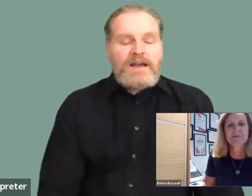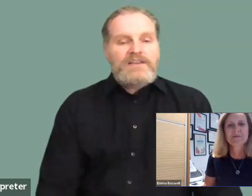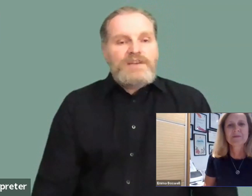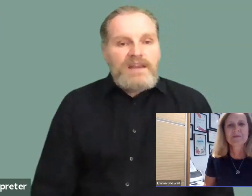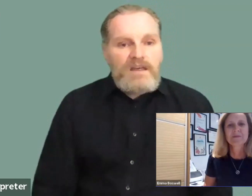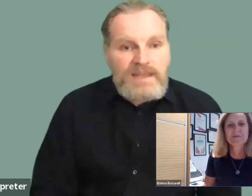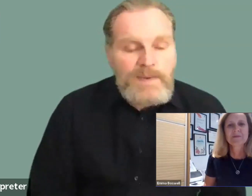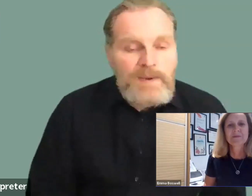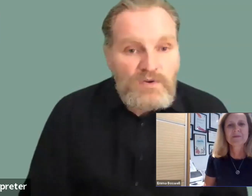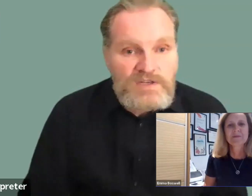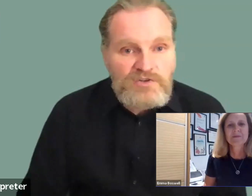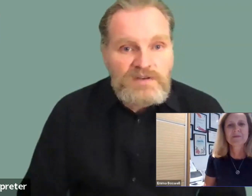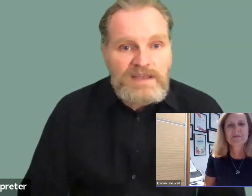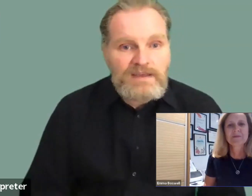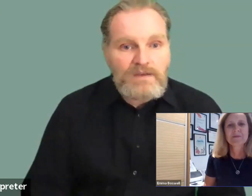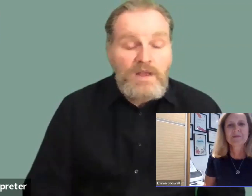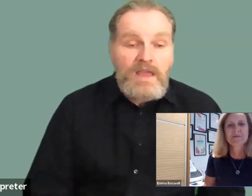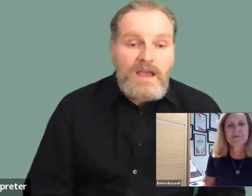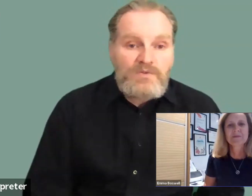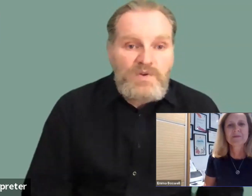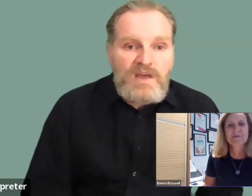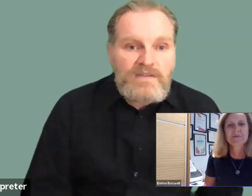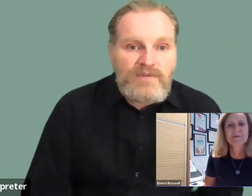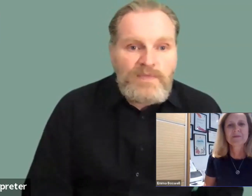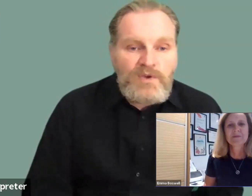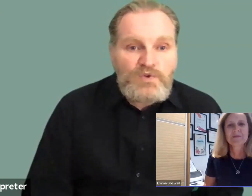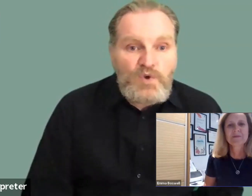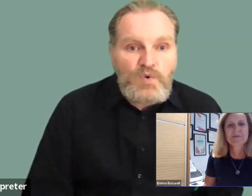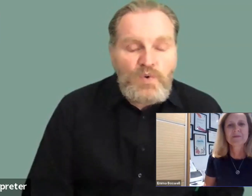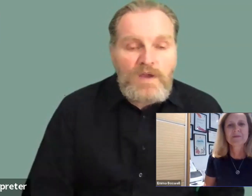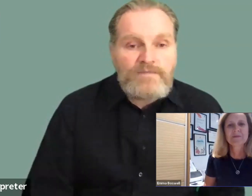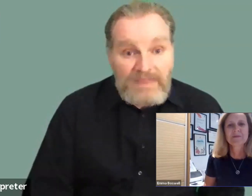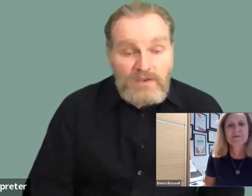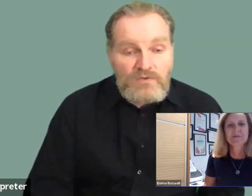and actually learning about the condition now and also learning from those who have had the